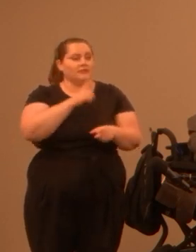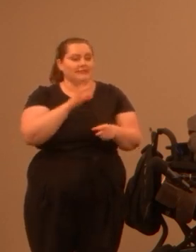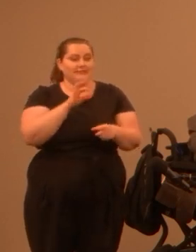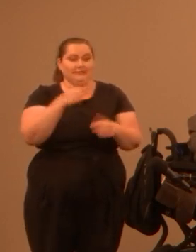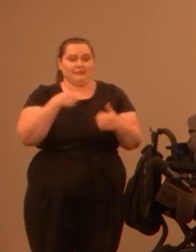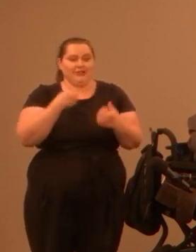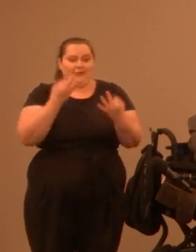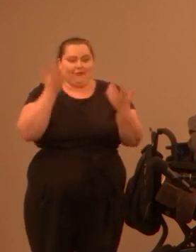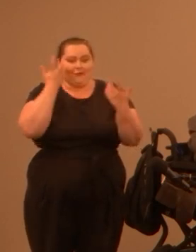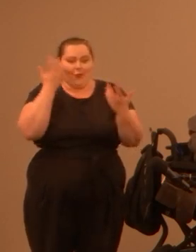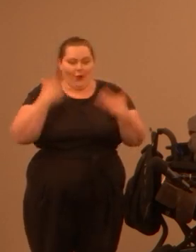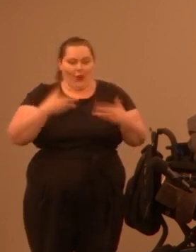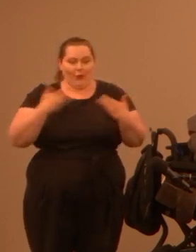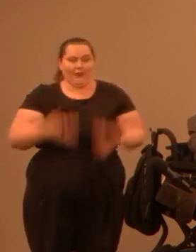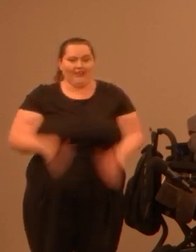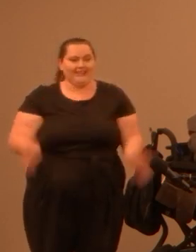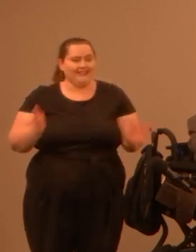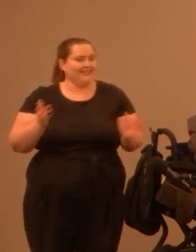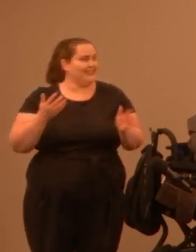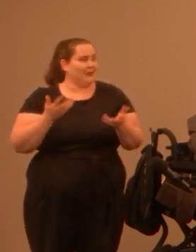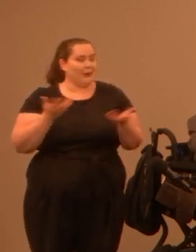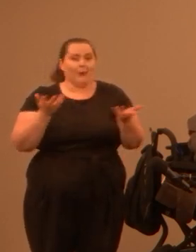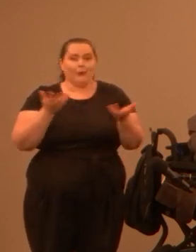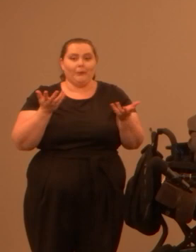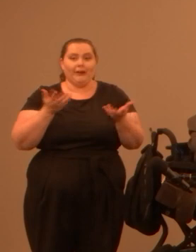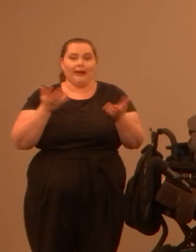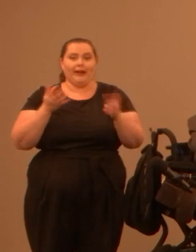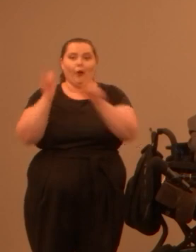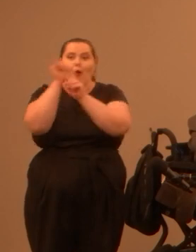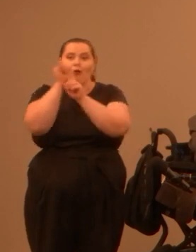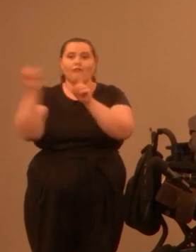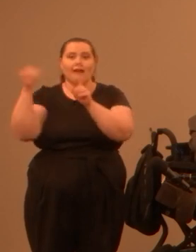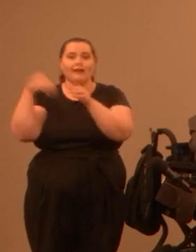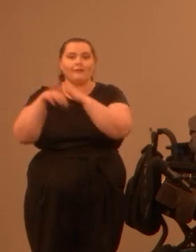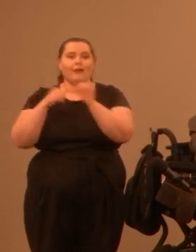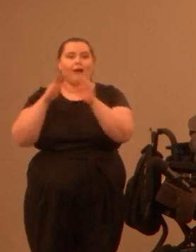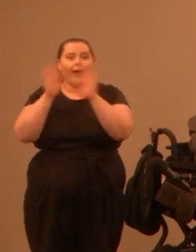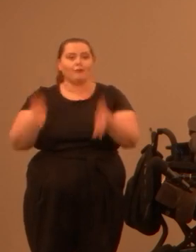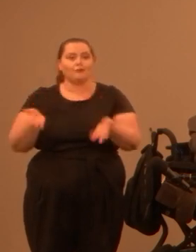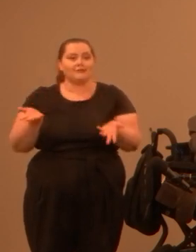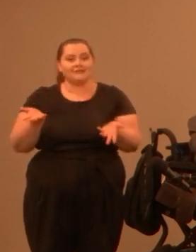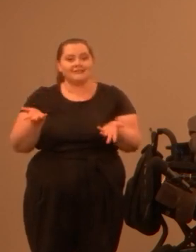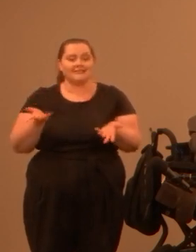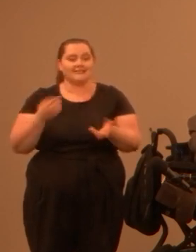My formal clothing is sitting on a rack in my house, but coming from Victoria